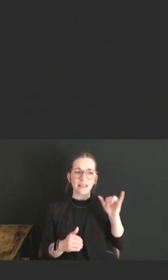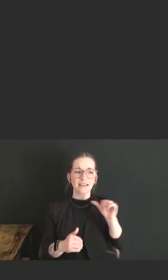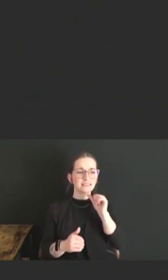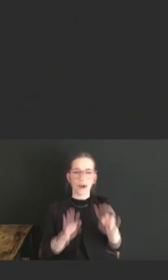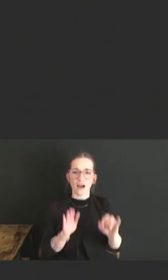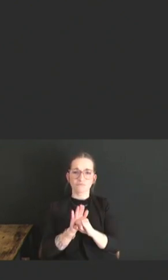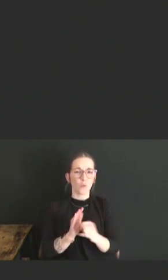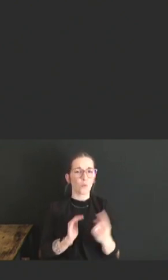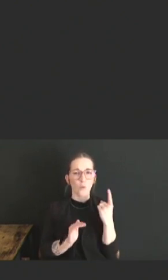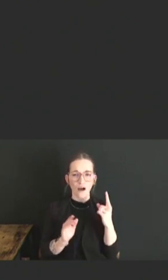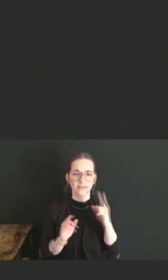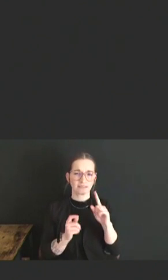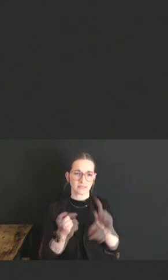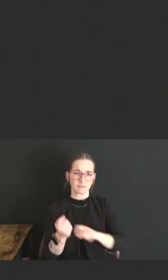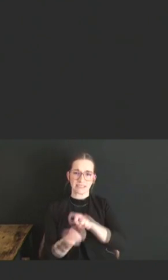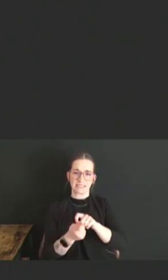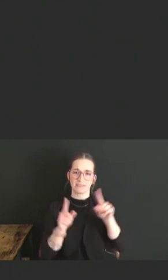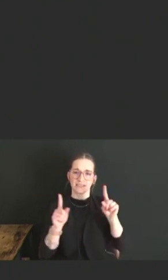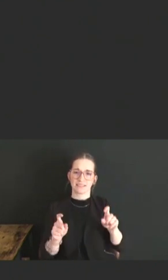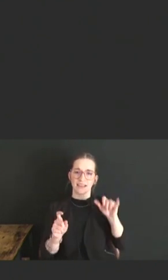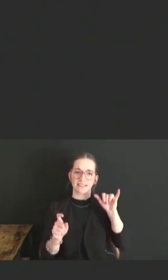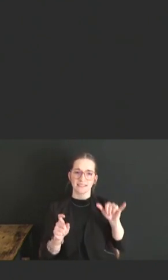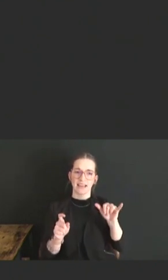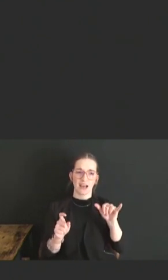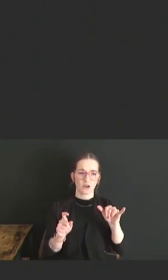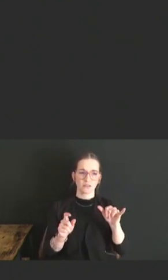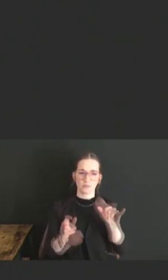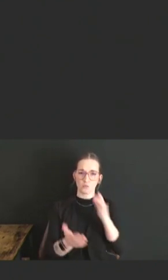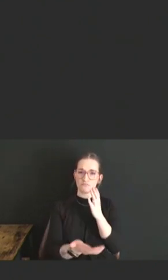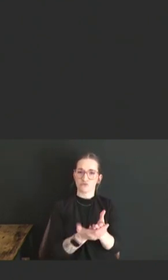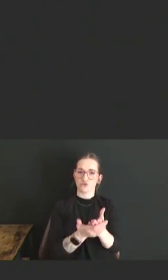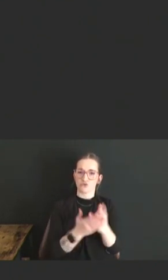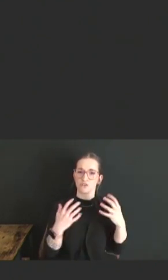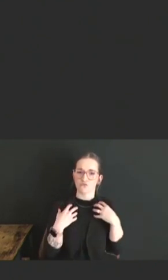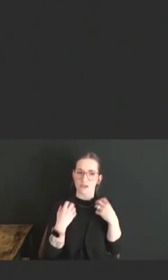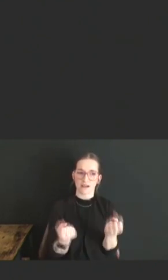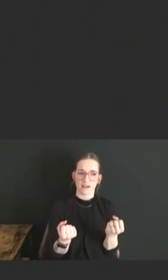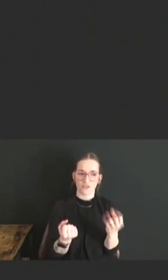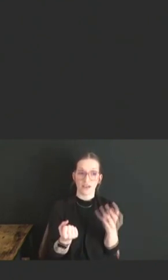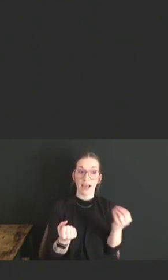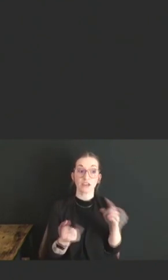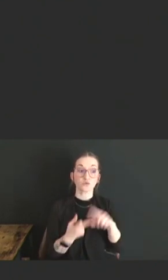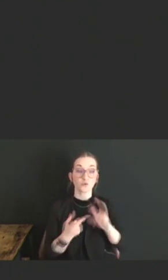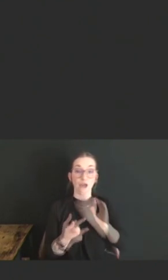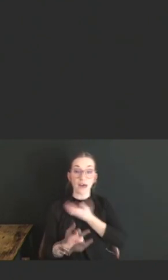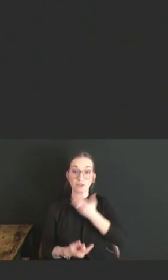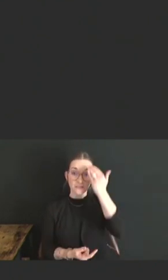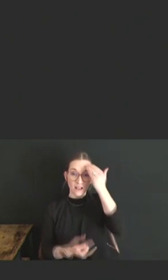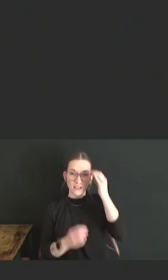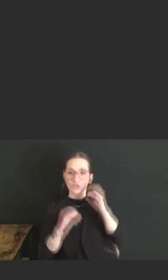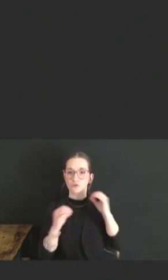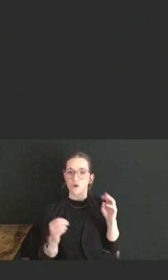and to our knowledge, there were no myocarditis deaths in this group. Looking at the findings from